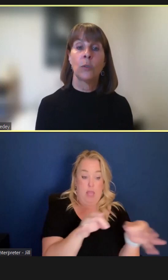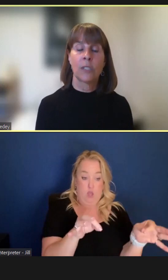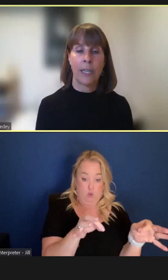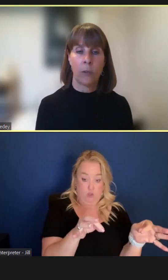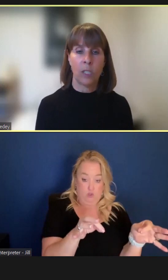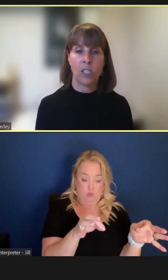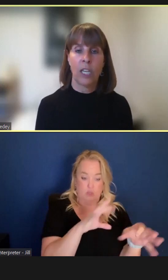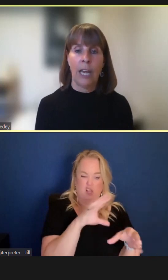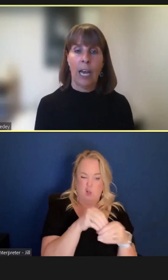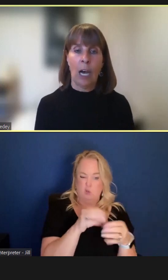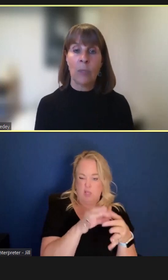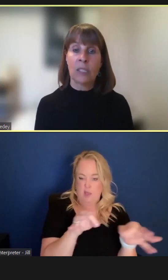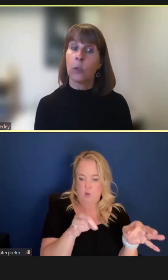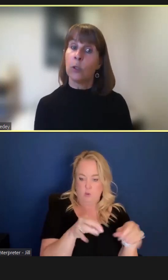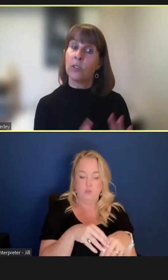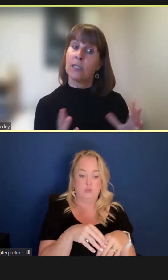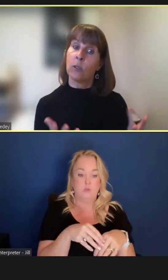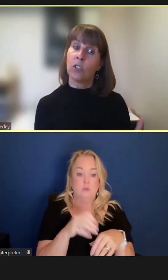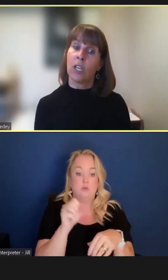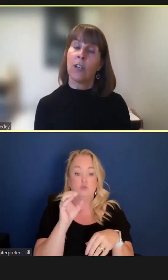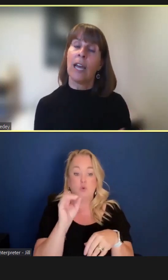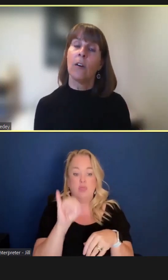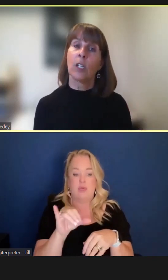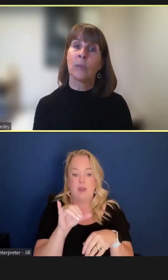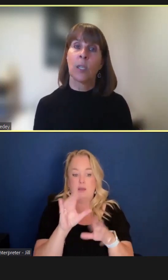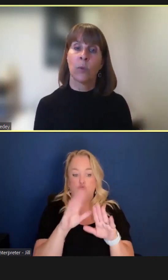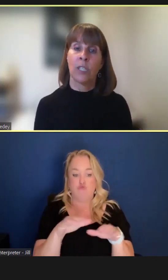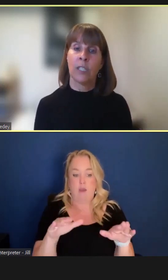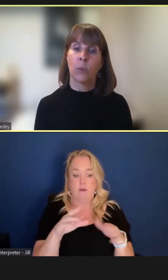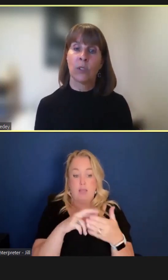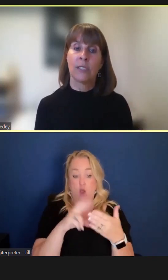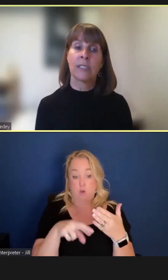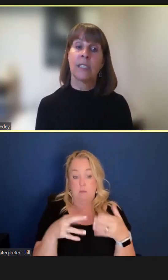language um and so using those child outcome summary numbers is another